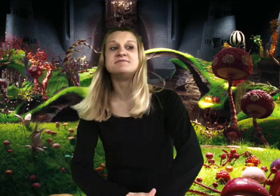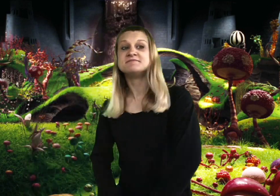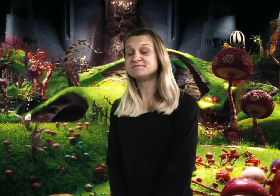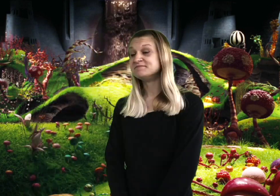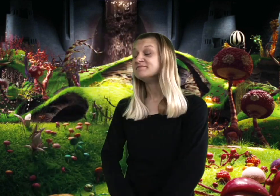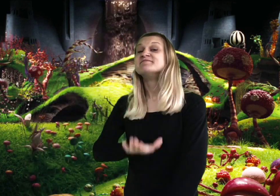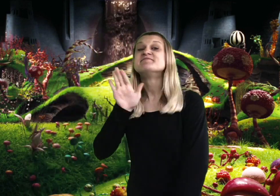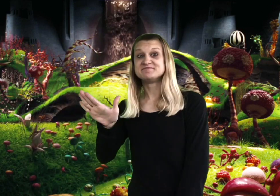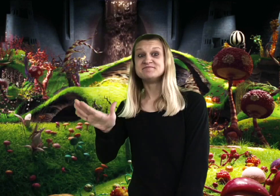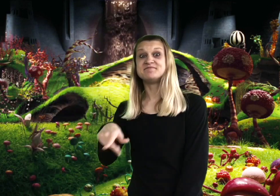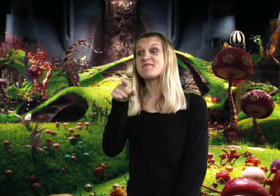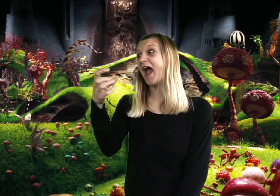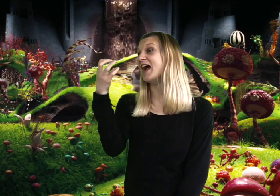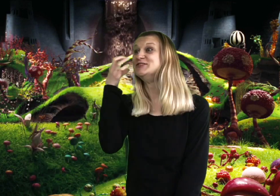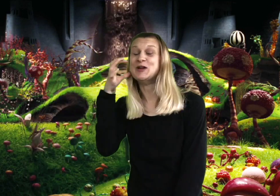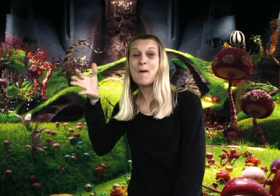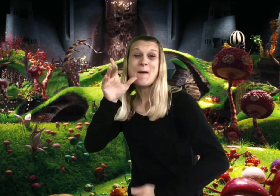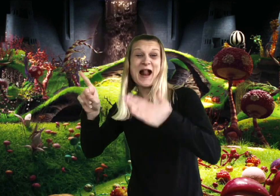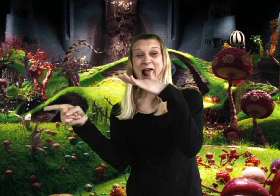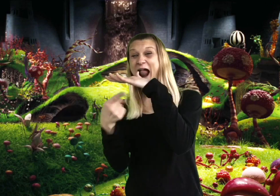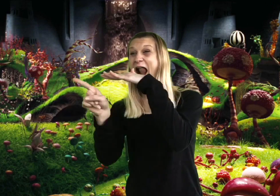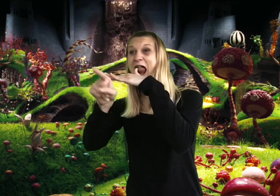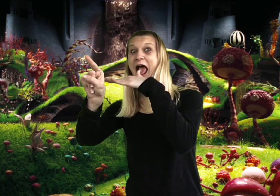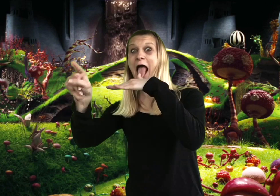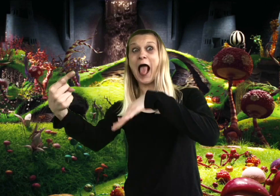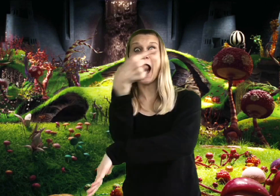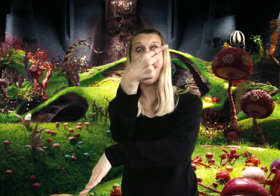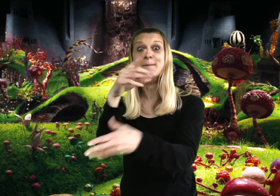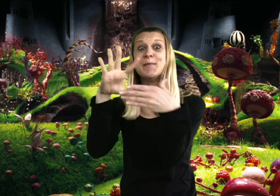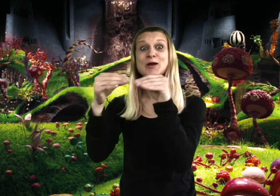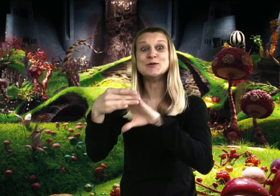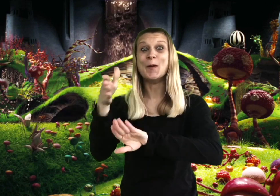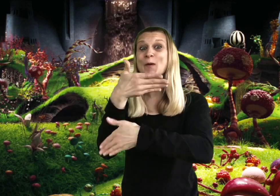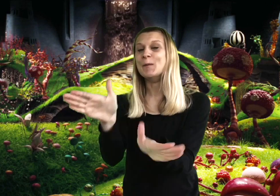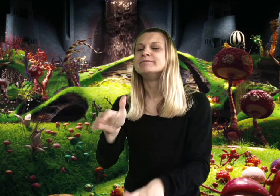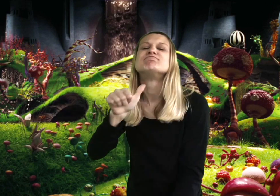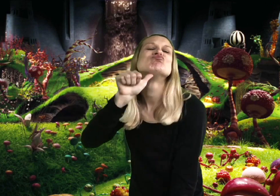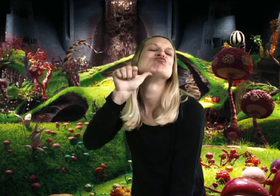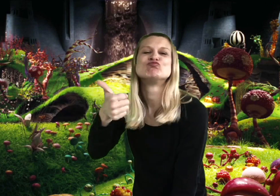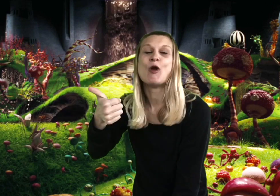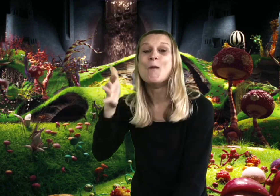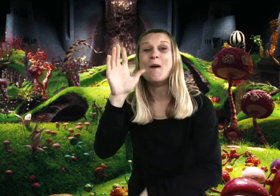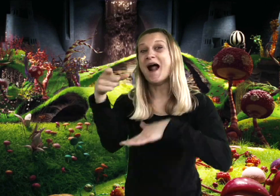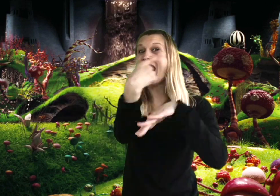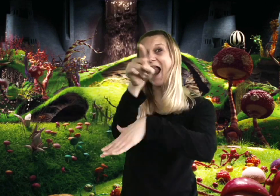"Because that pipe doesn’t go anywhere near it! That pipe — the one Augustus went up —